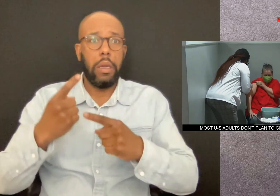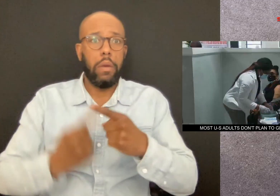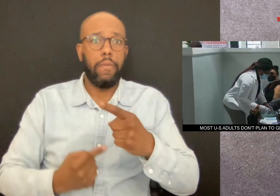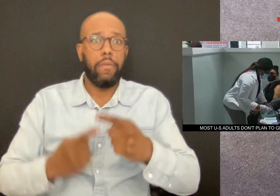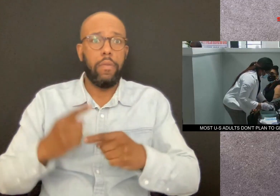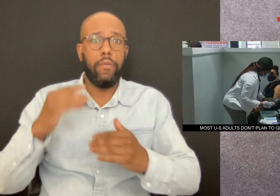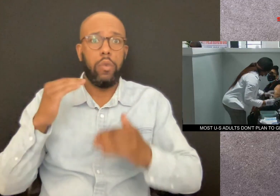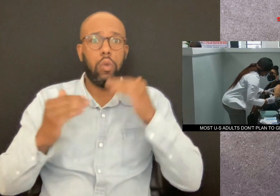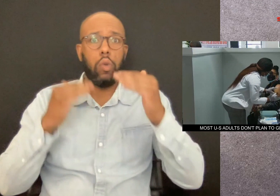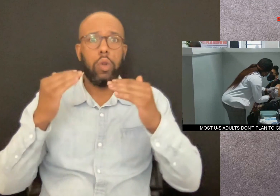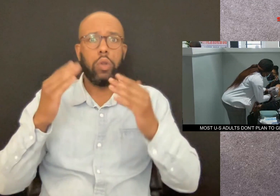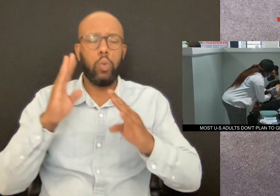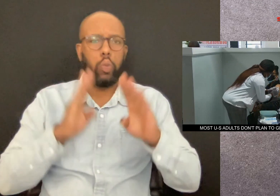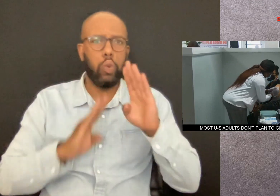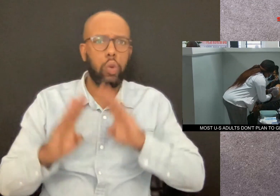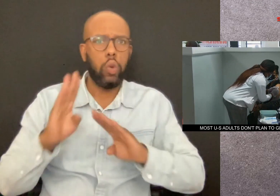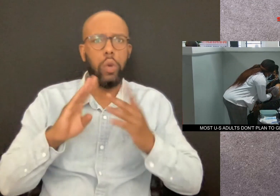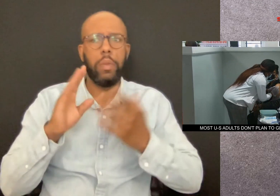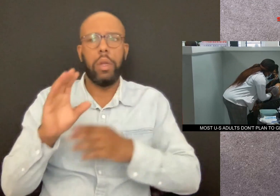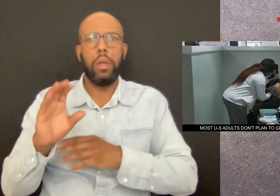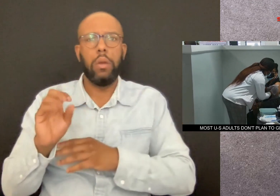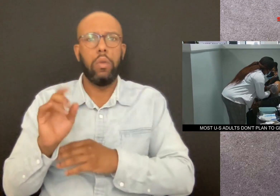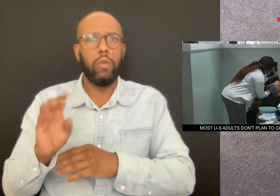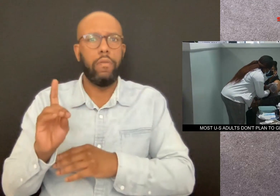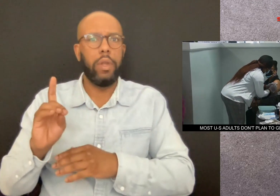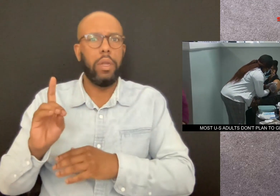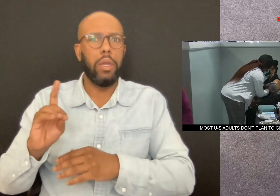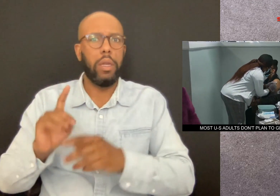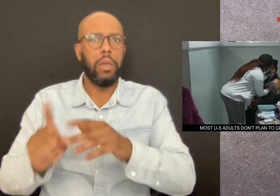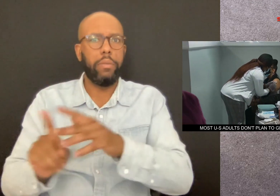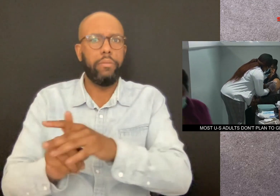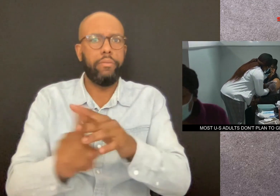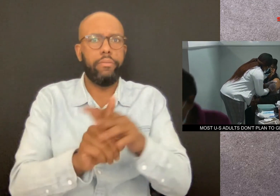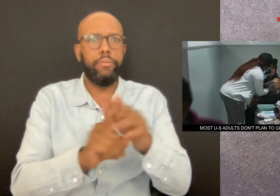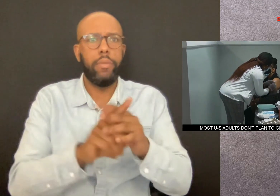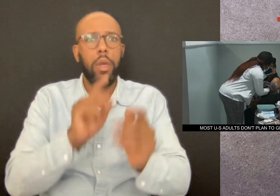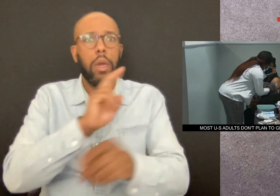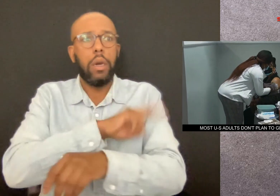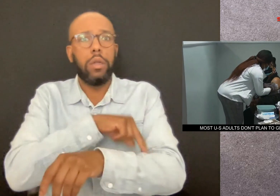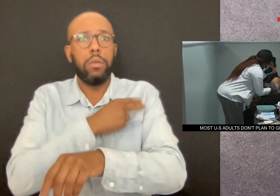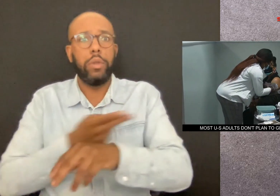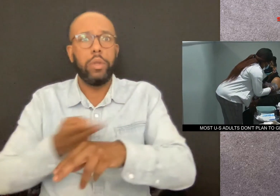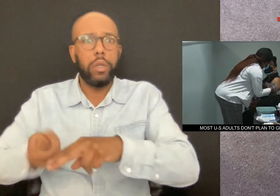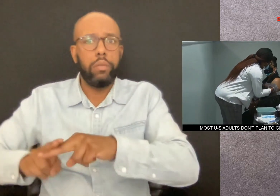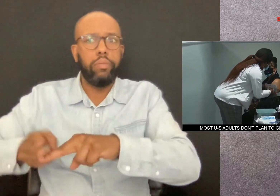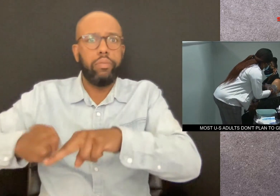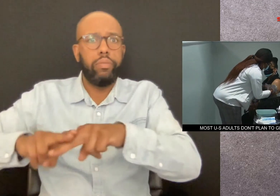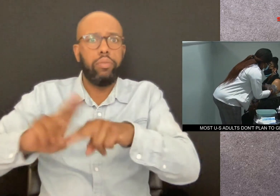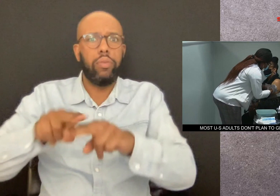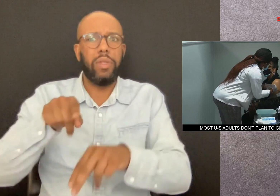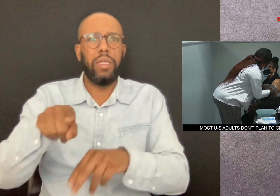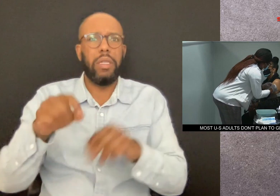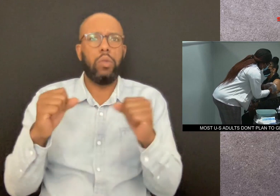less than half of adults are worried Covid cases and hospitalizations will increase this winter